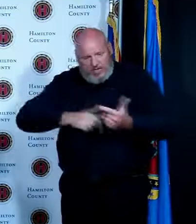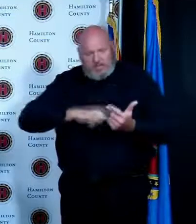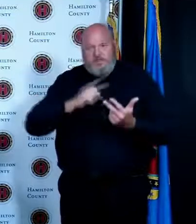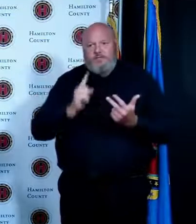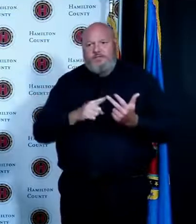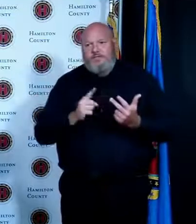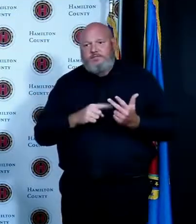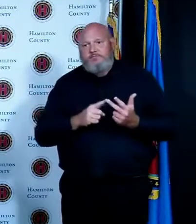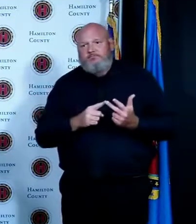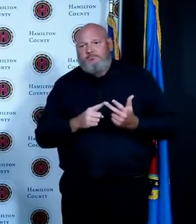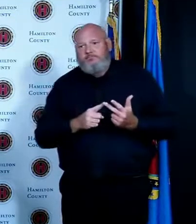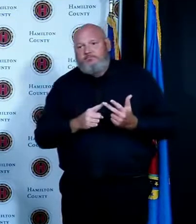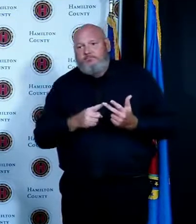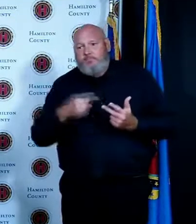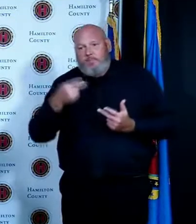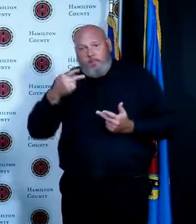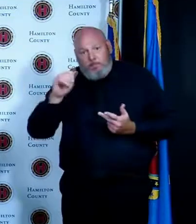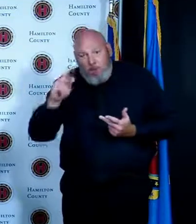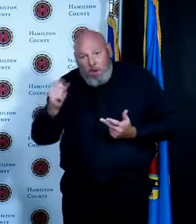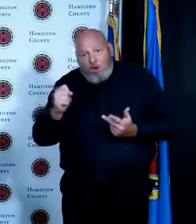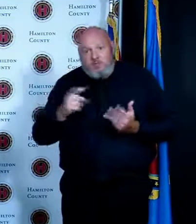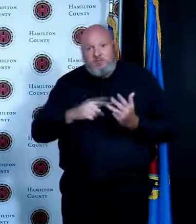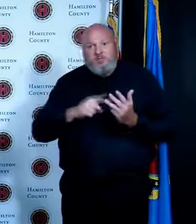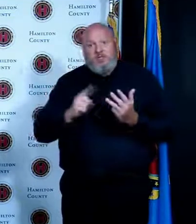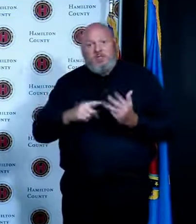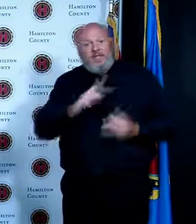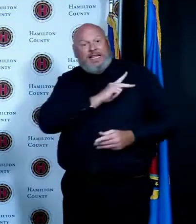people within the business this allows for better spacing